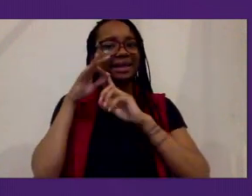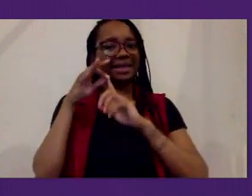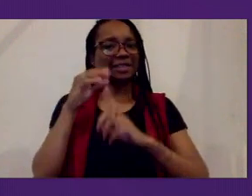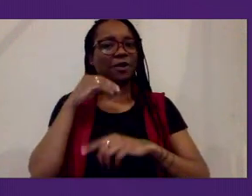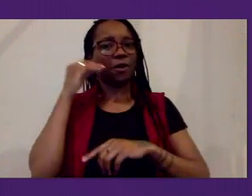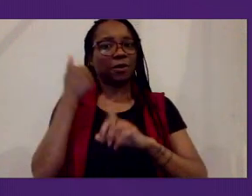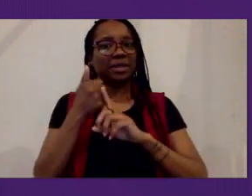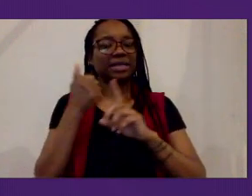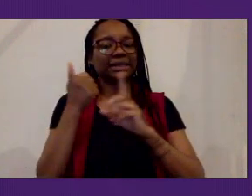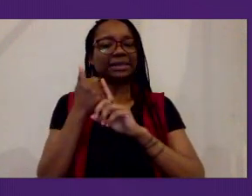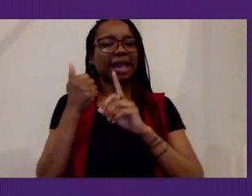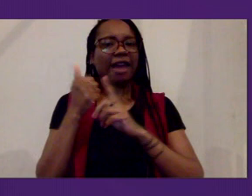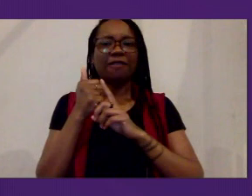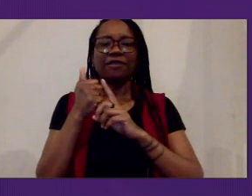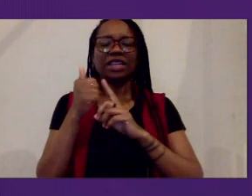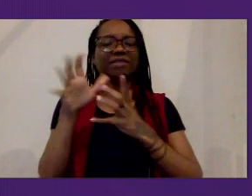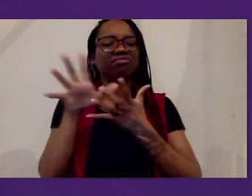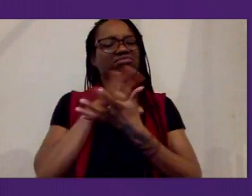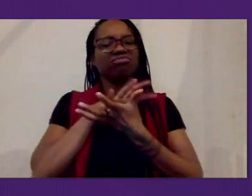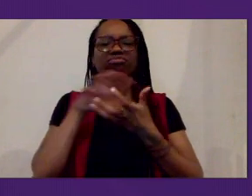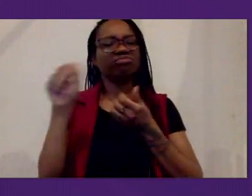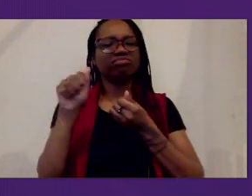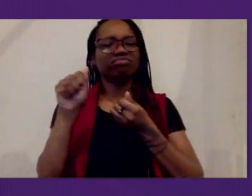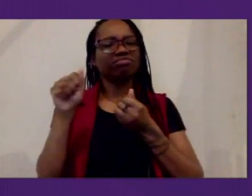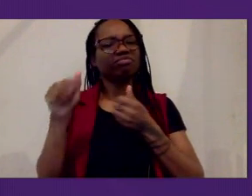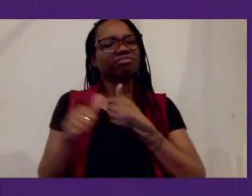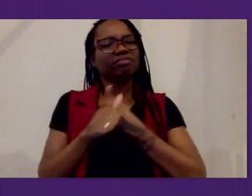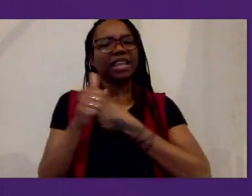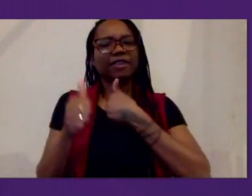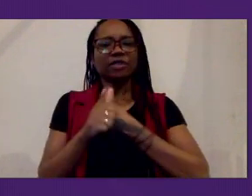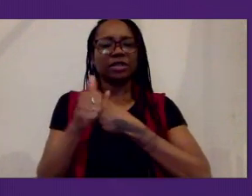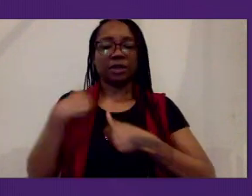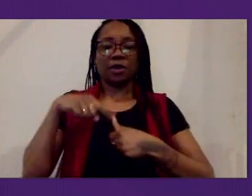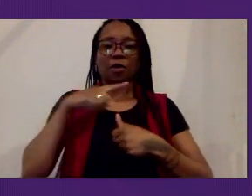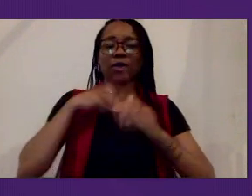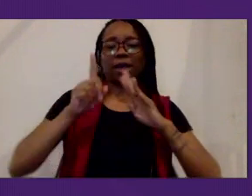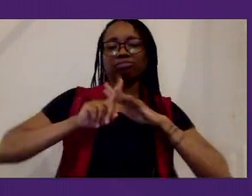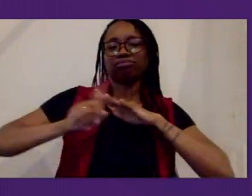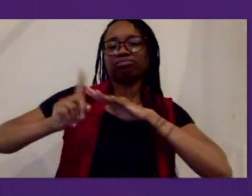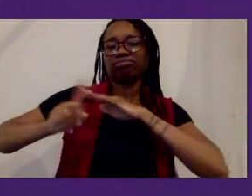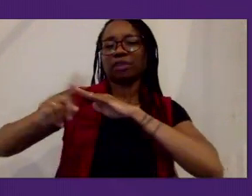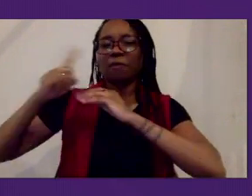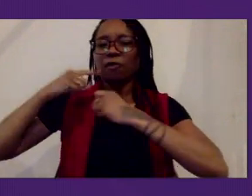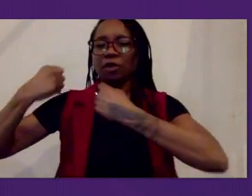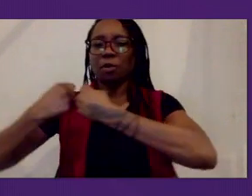You only run for the border when you see the whole city running as well. Your neighbors